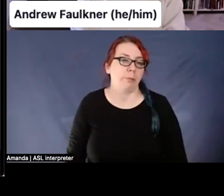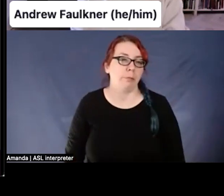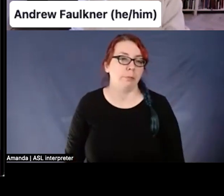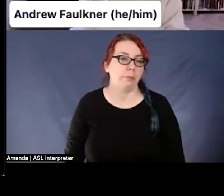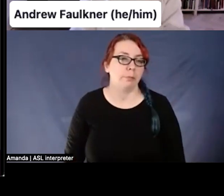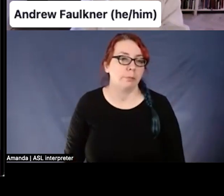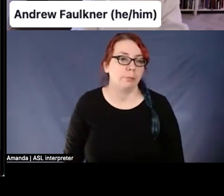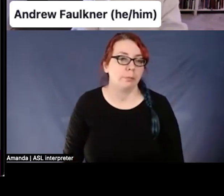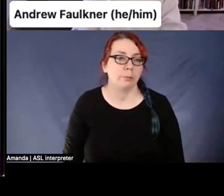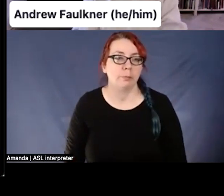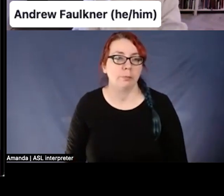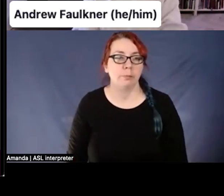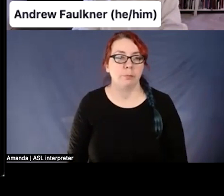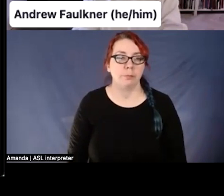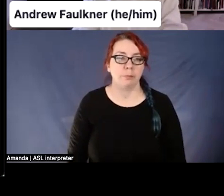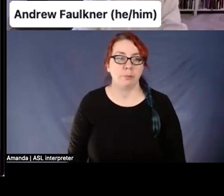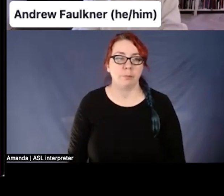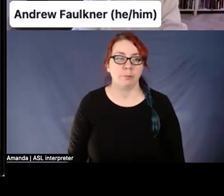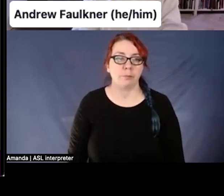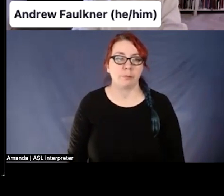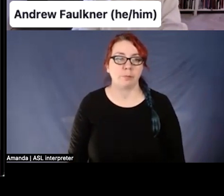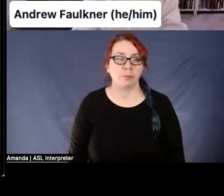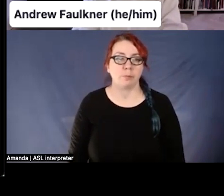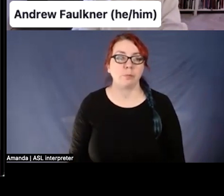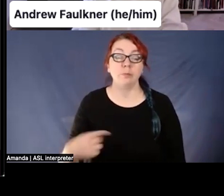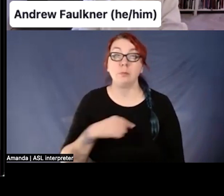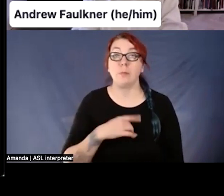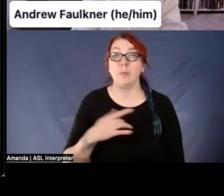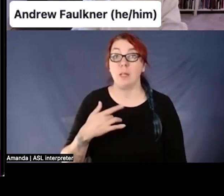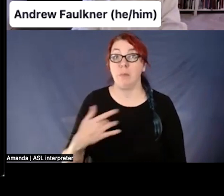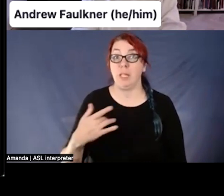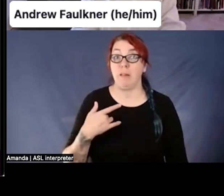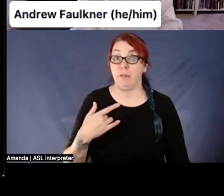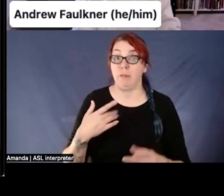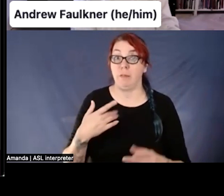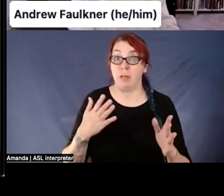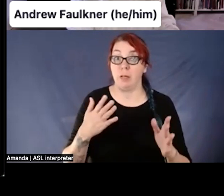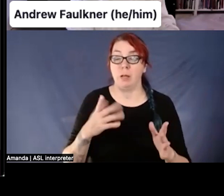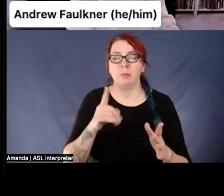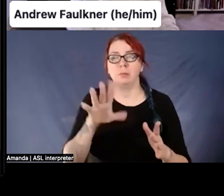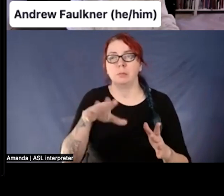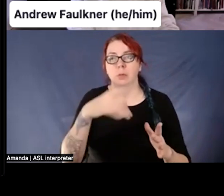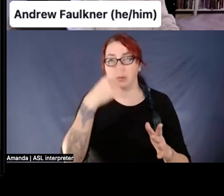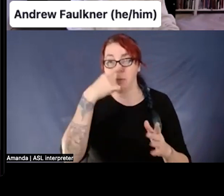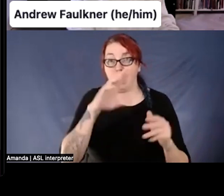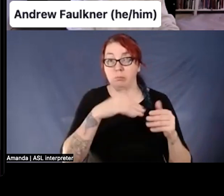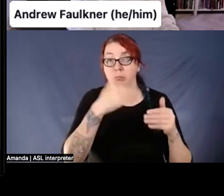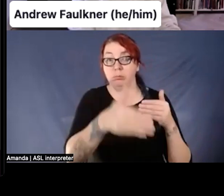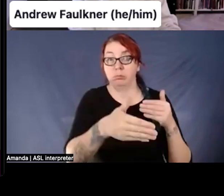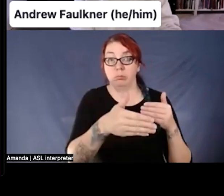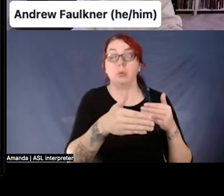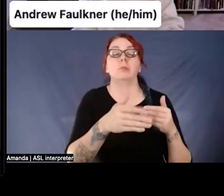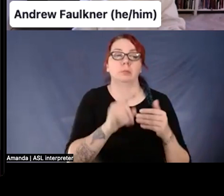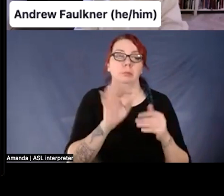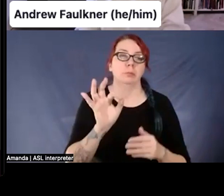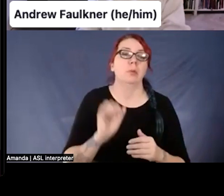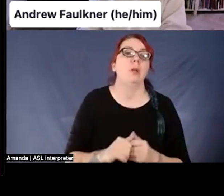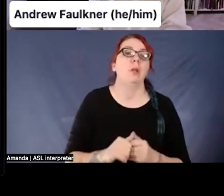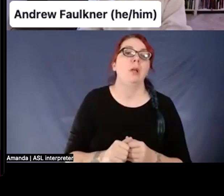So we have standing meetings. Sorry, do you mind going to the next slide there? Thank you. So we